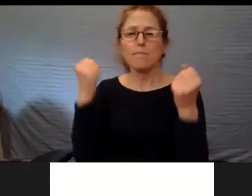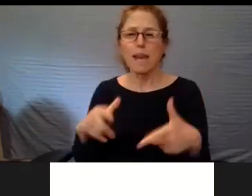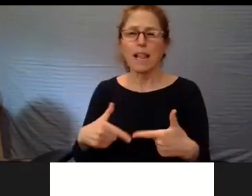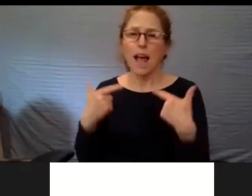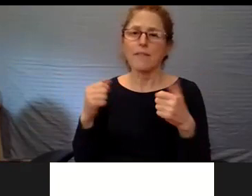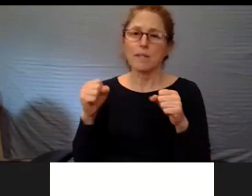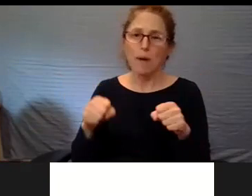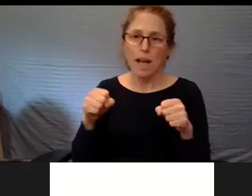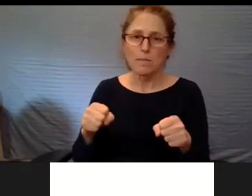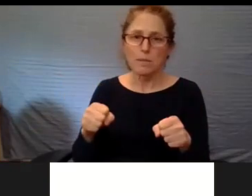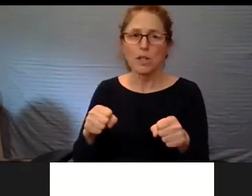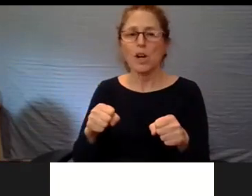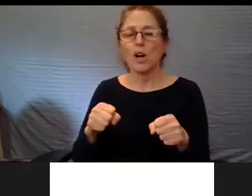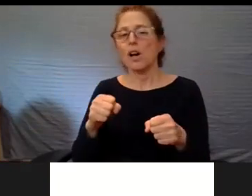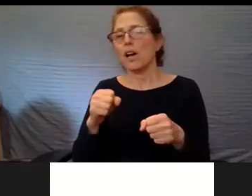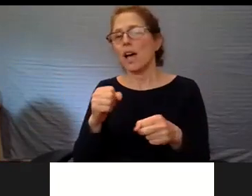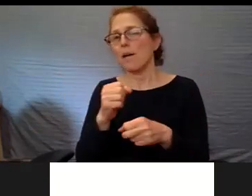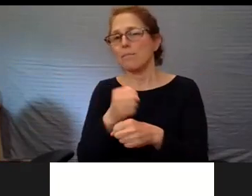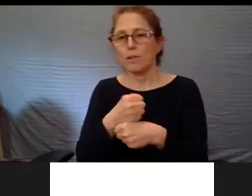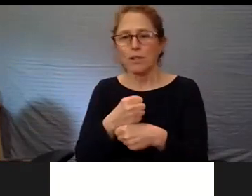or produce the greatest good for the greatest number